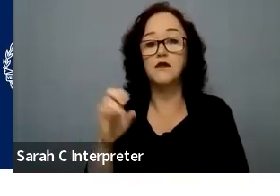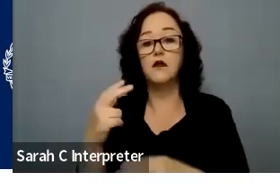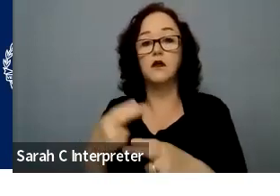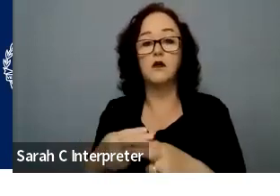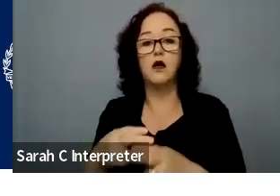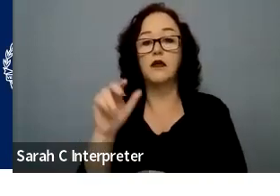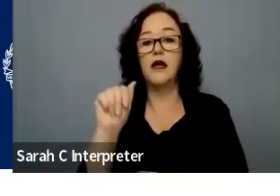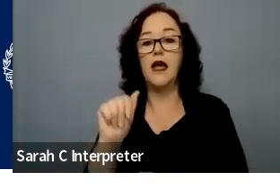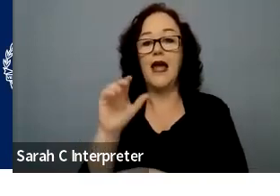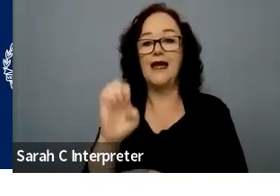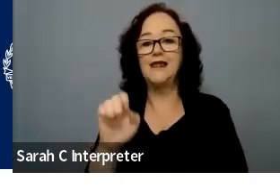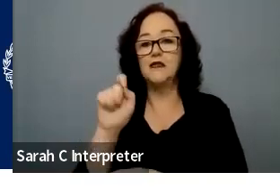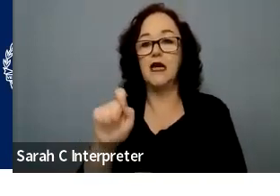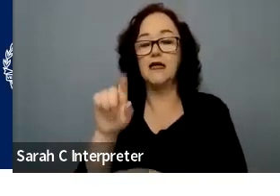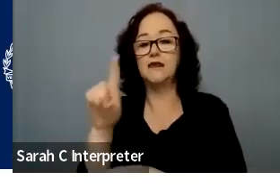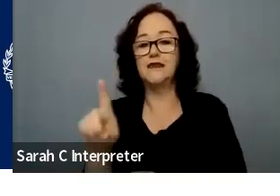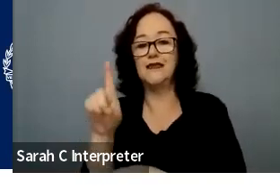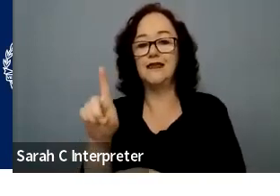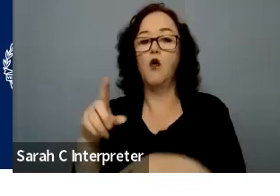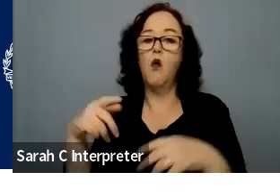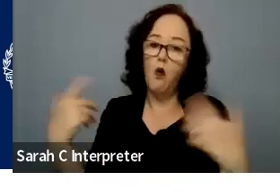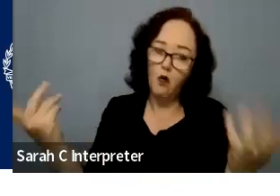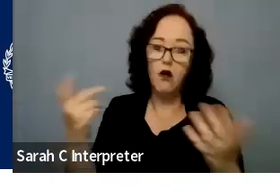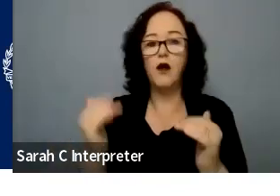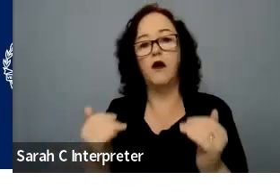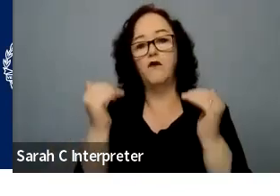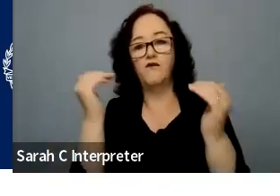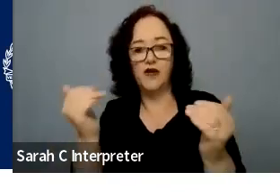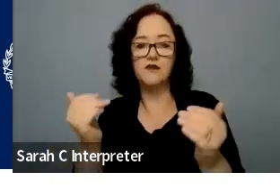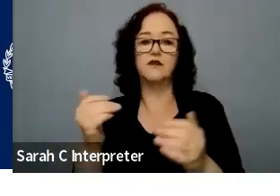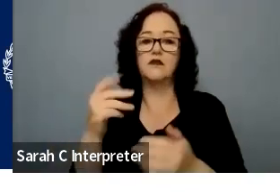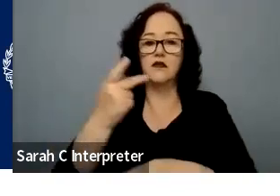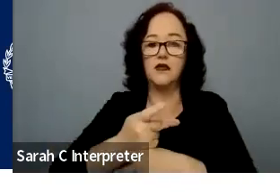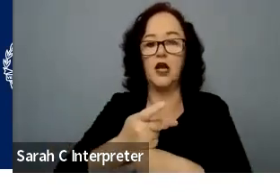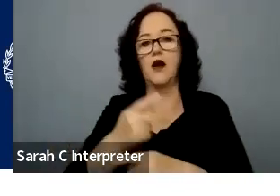or advancing care Excellence, the last word I heard is that there have been something like over